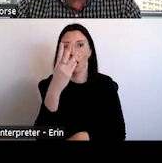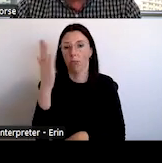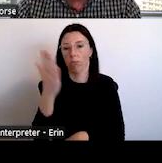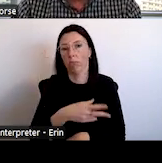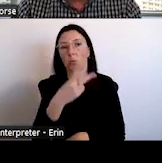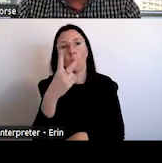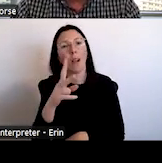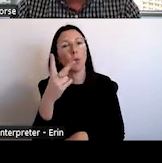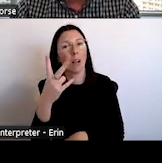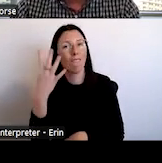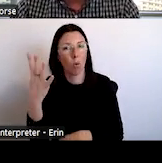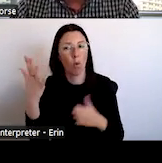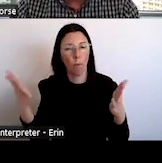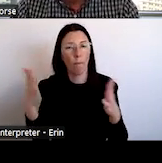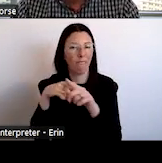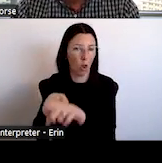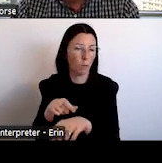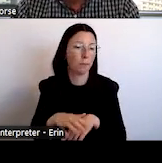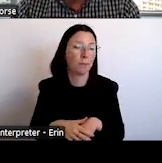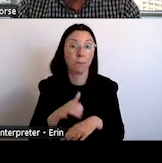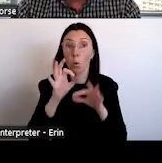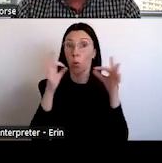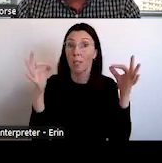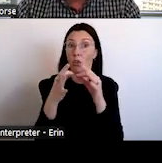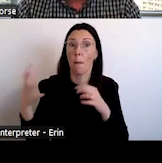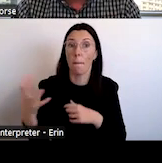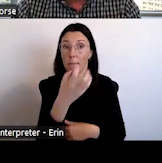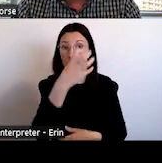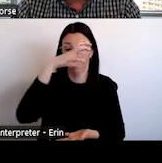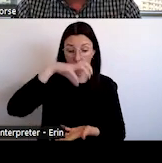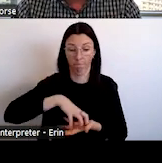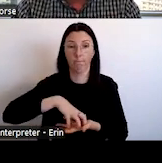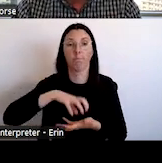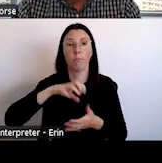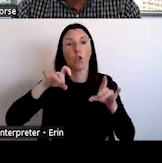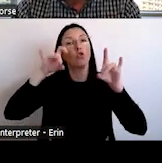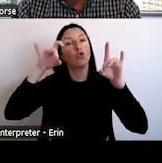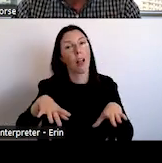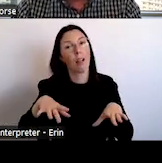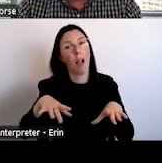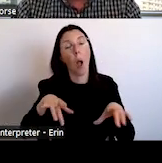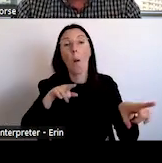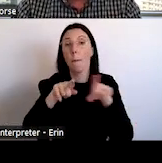Your organisation must also be based in Australia, carrying out the majority of your activity here